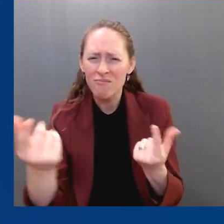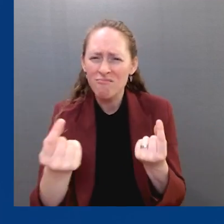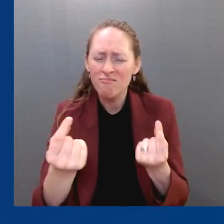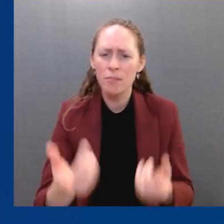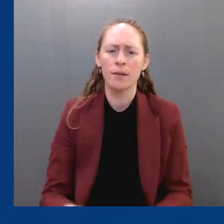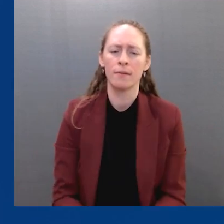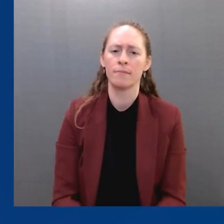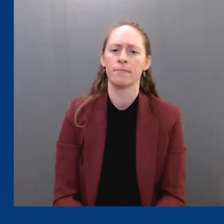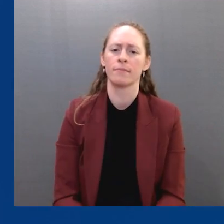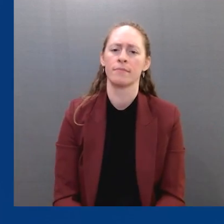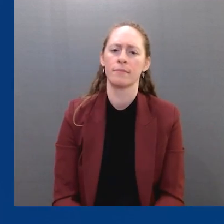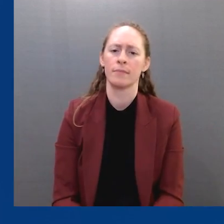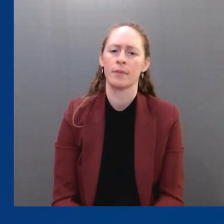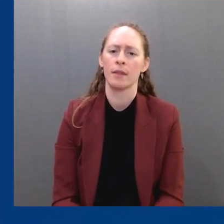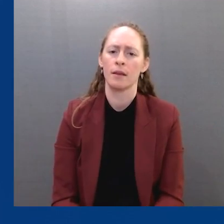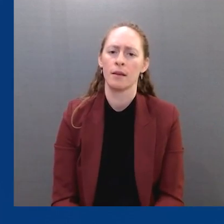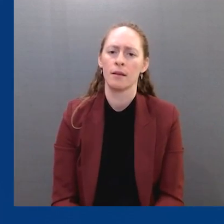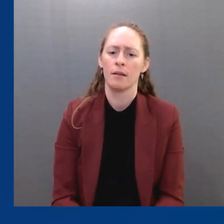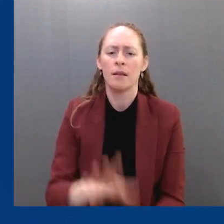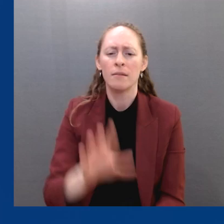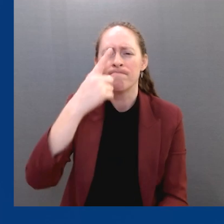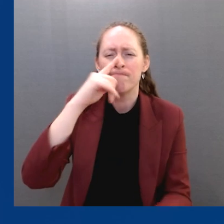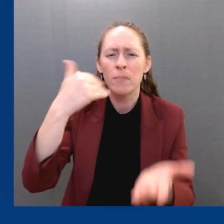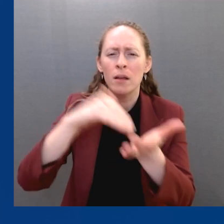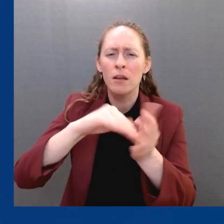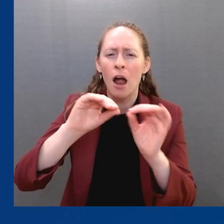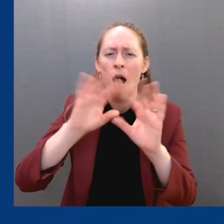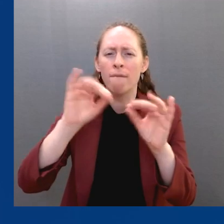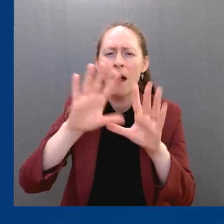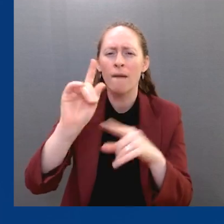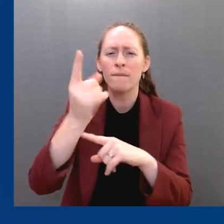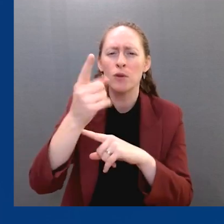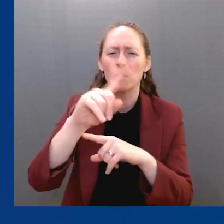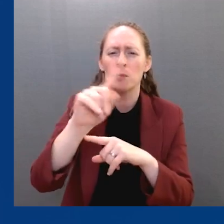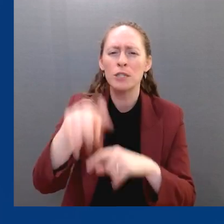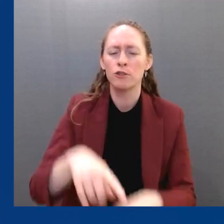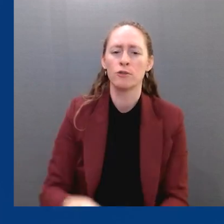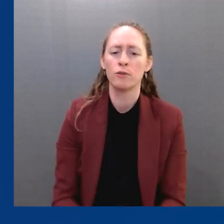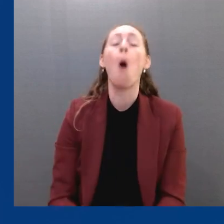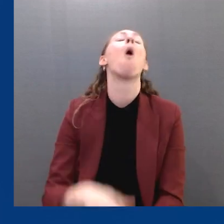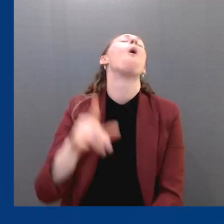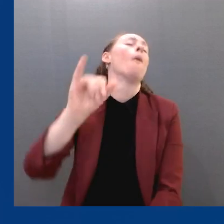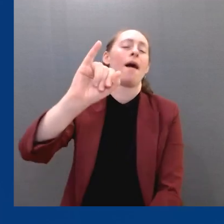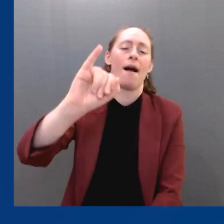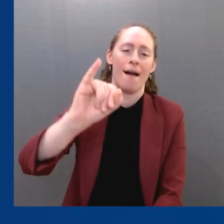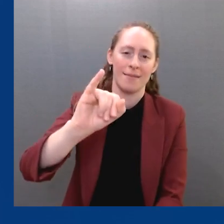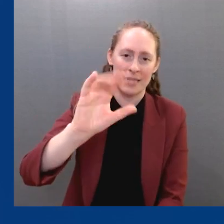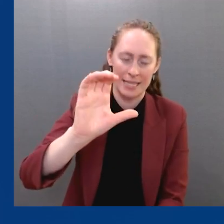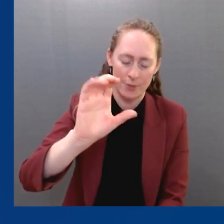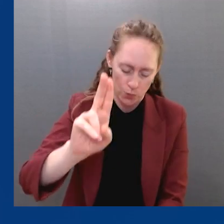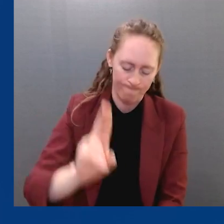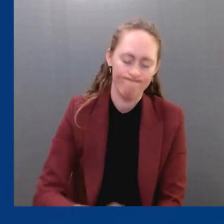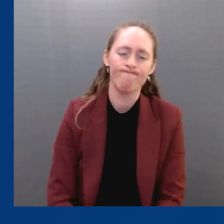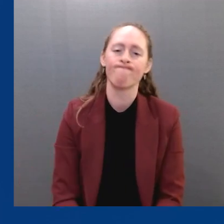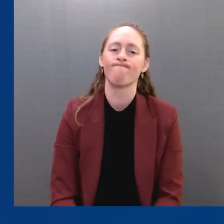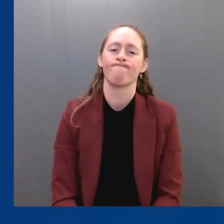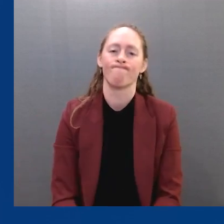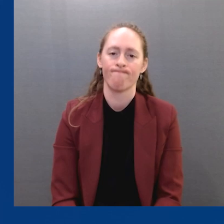can you remind me of your first question again? Sorry, the -- Dr. Fauci: ICU. Dr. Jha: ICU. Right. Sorry. Thank you. So let me start with the second 1/1,